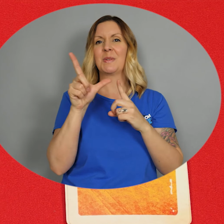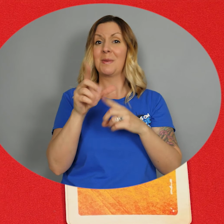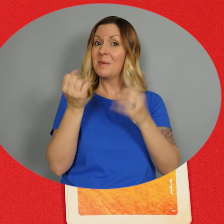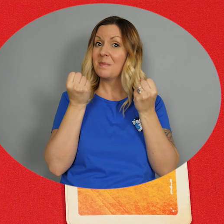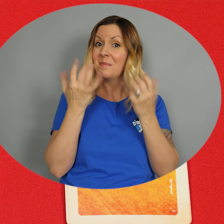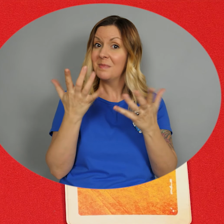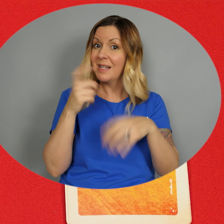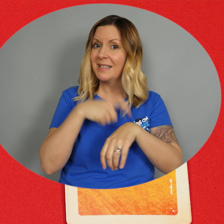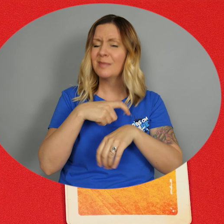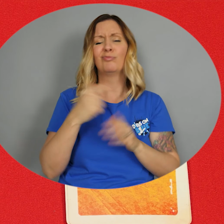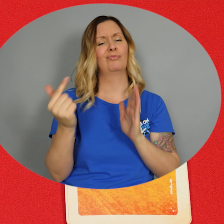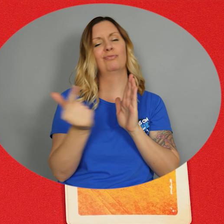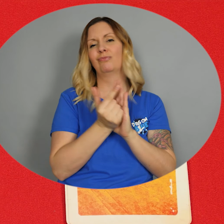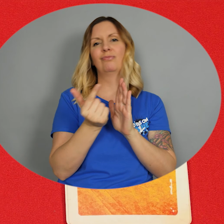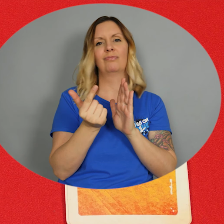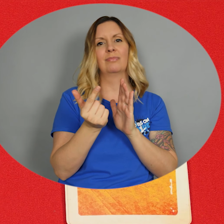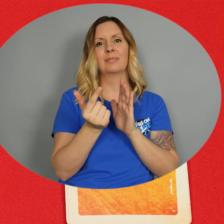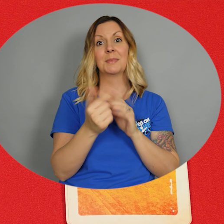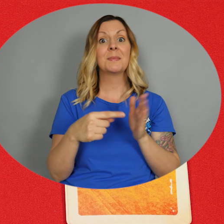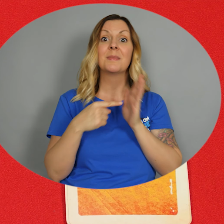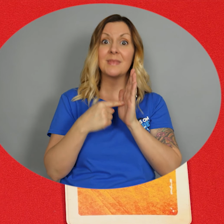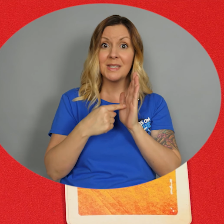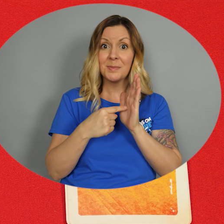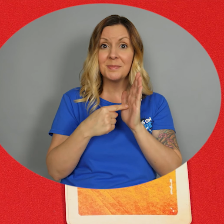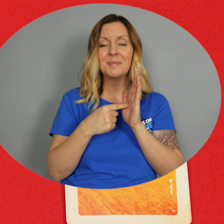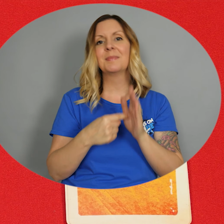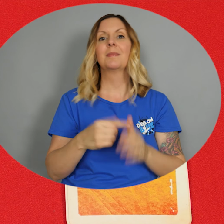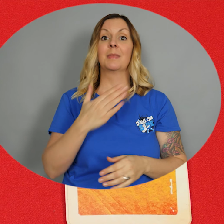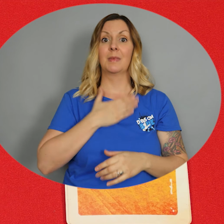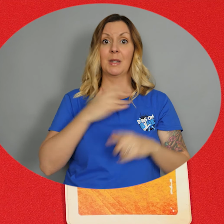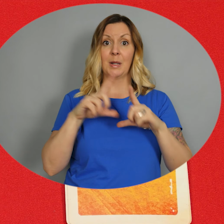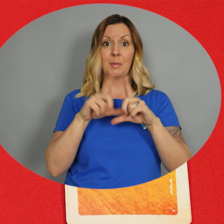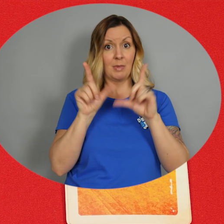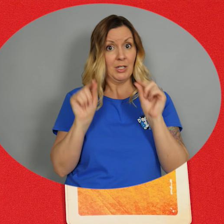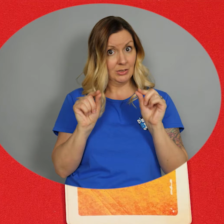use the same letter more than once in the word you come up with. For example, let’s